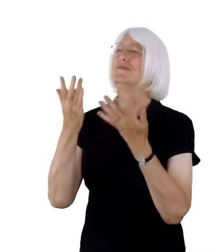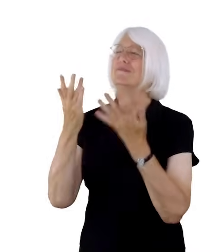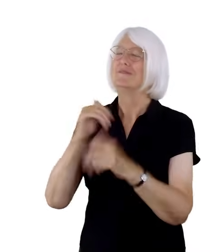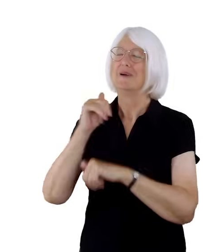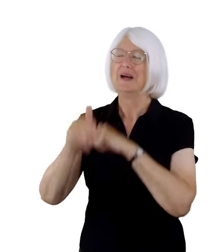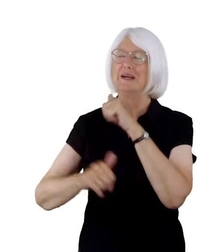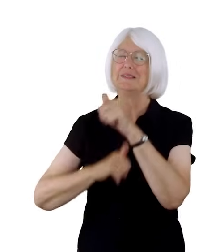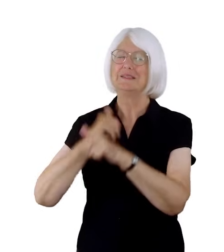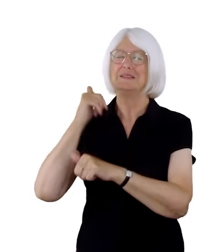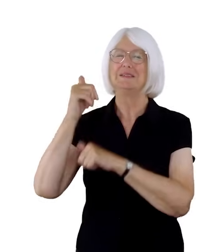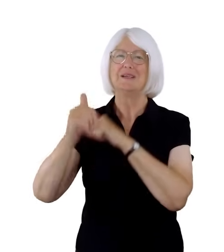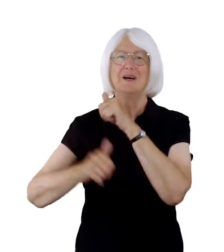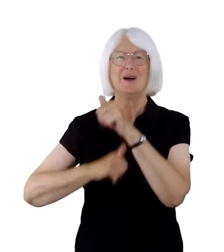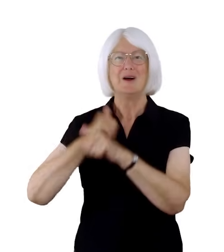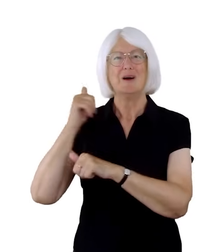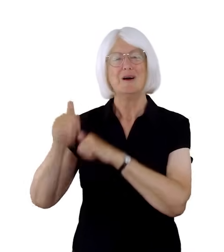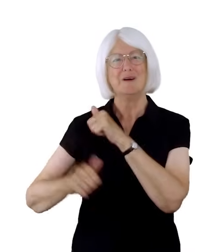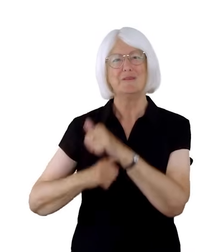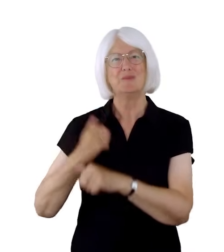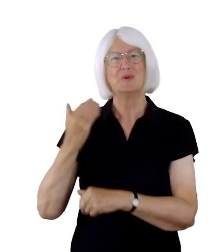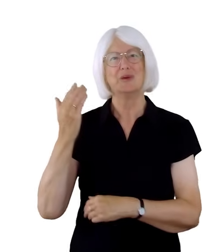Our sacrifice of praise